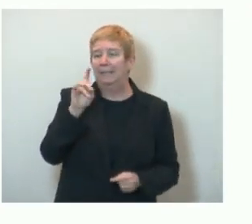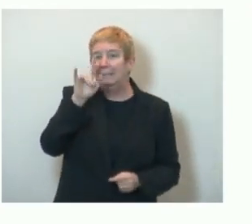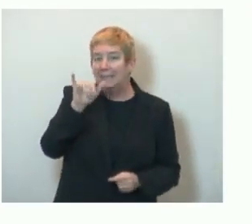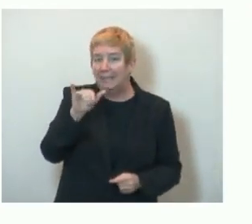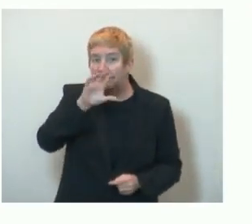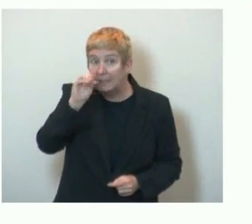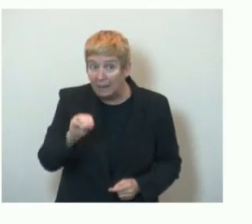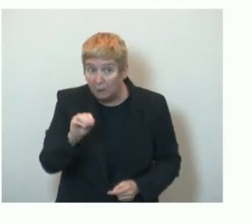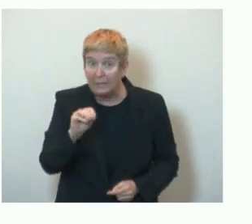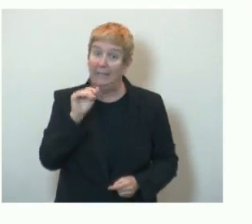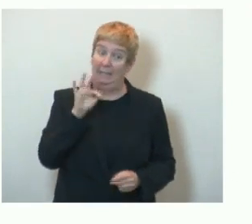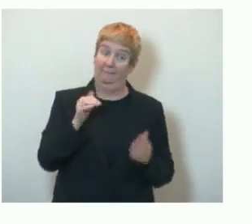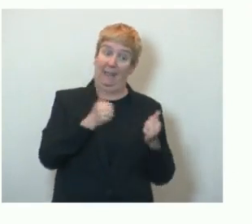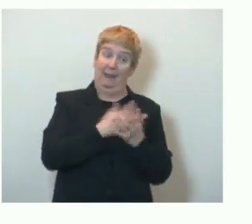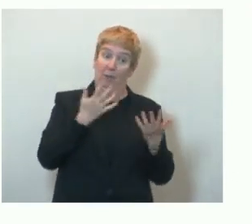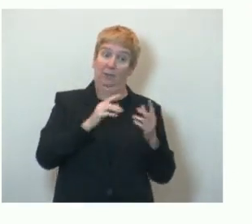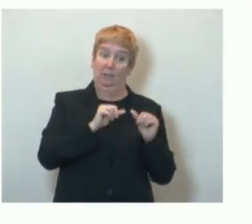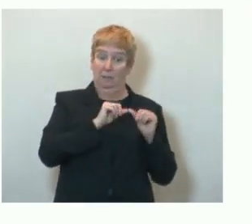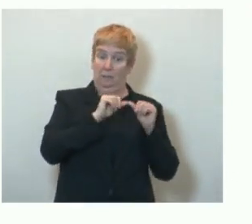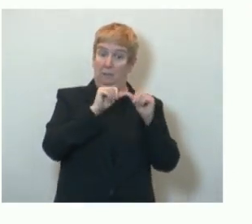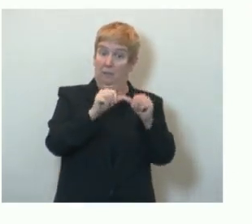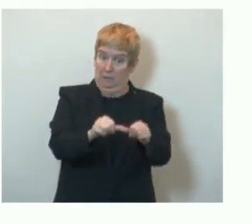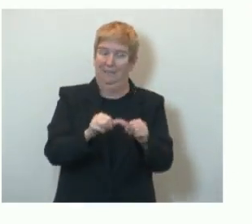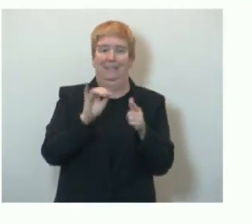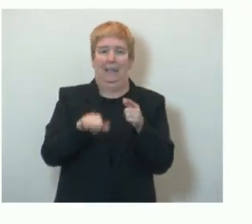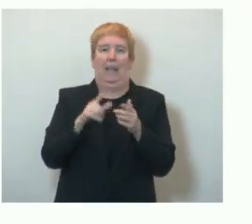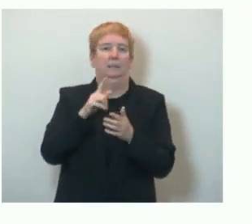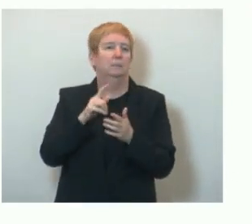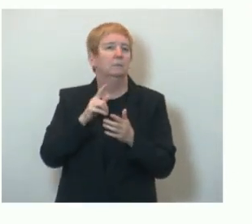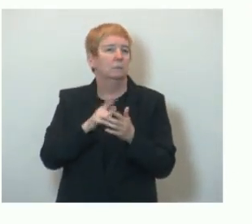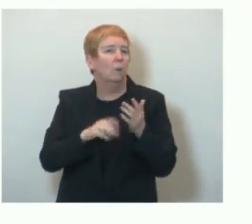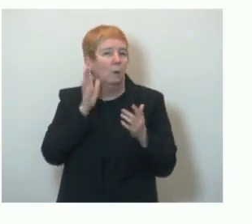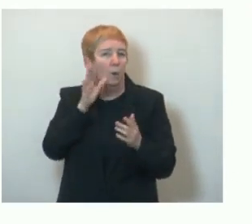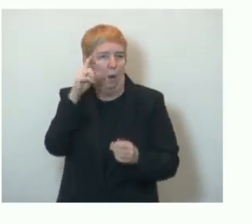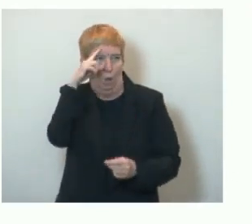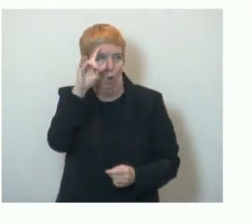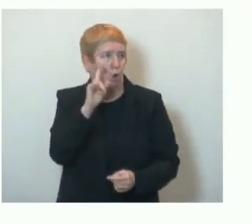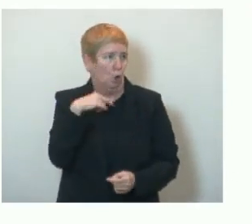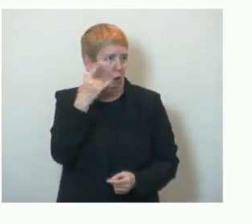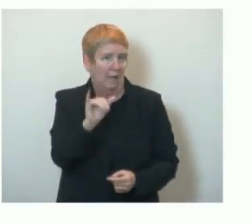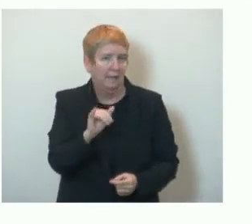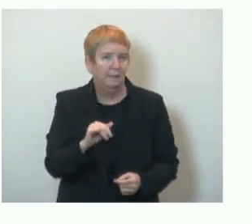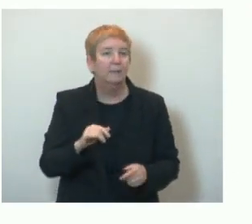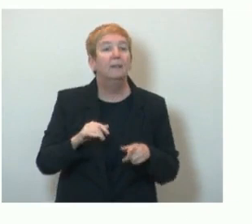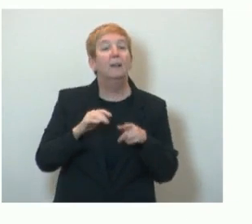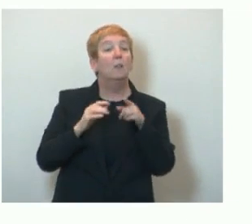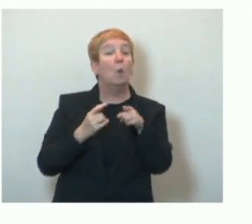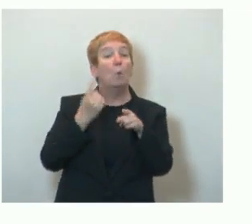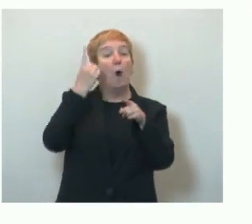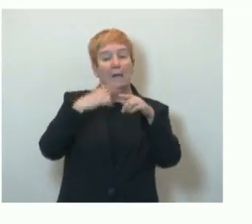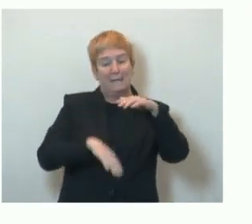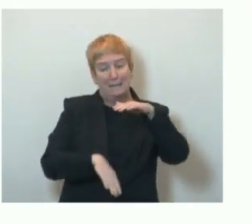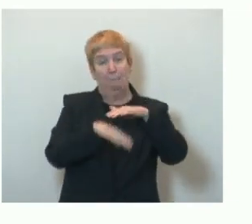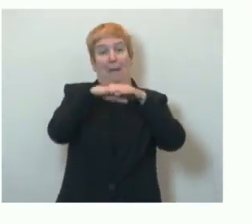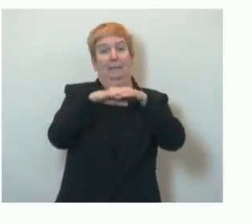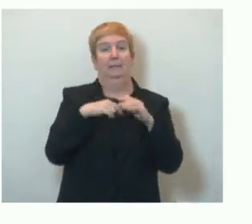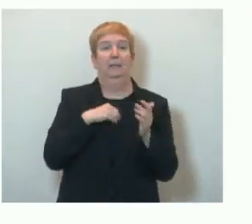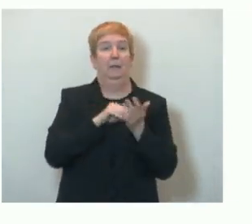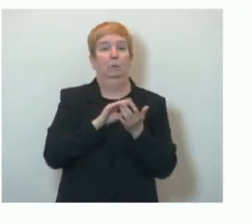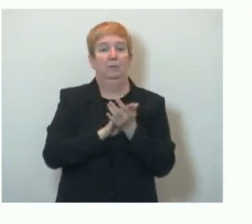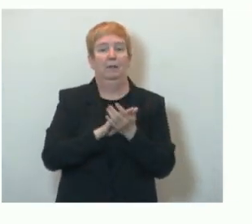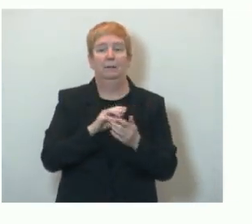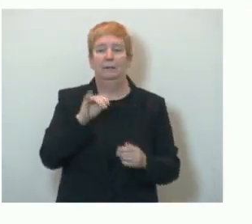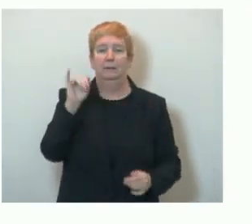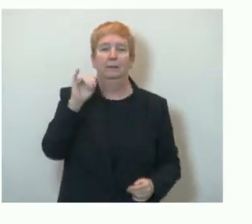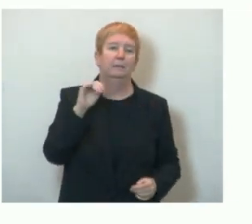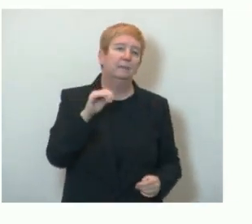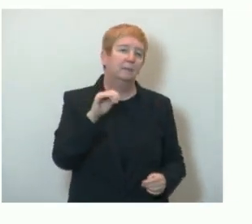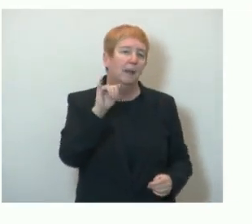THE RED LINE IS THE NUMBER OF VENTILATORS WILL NEED IN MCKINLEY COUNTY IF EVERYTHING KEEPS GOING THE WAY IT’S GOING RIGHT NOW.